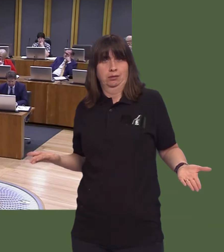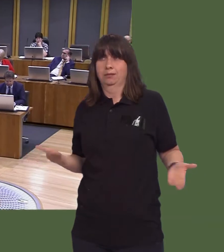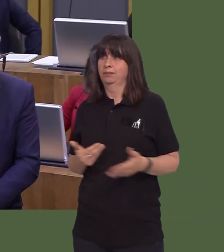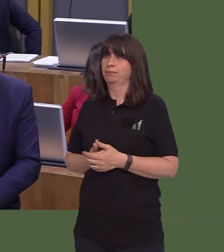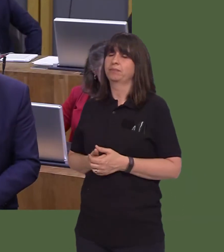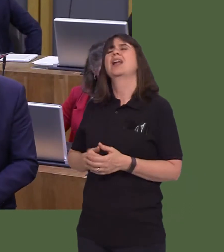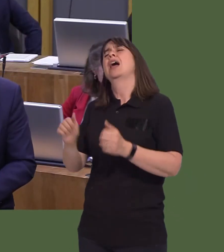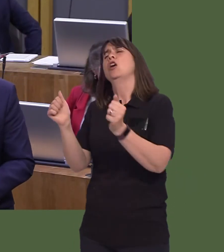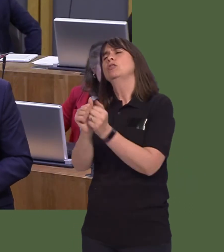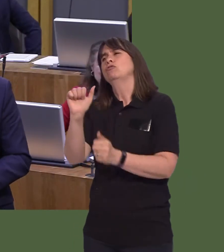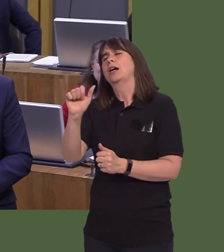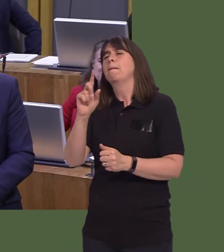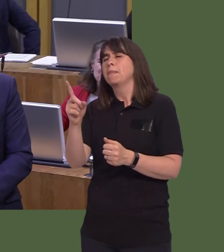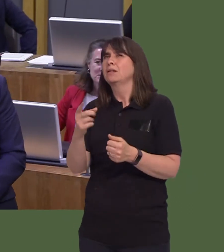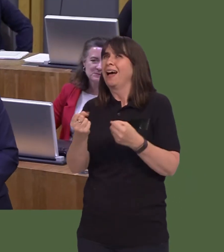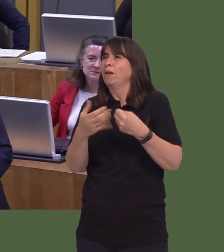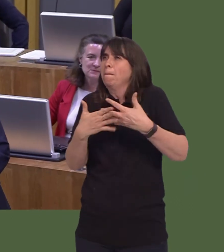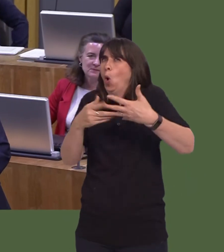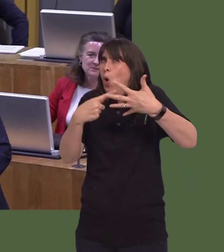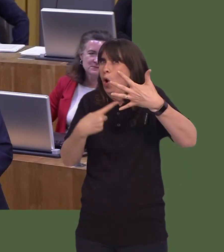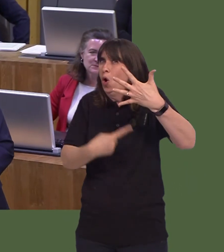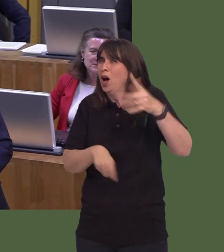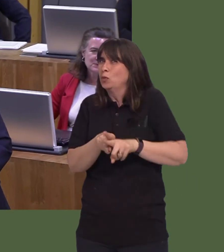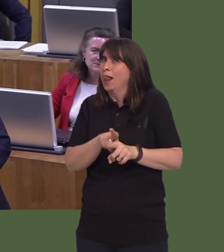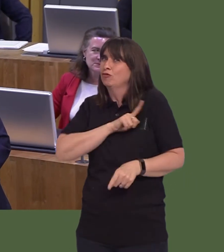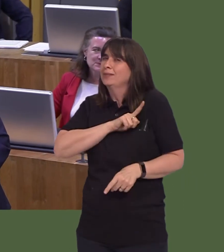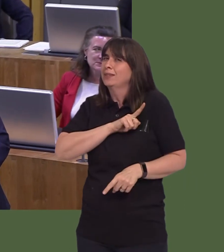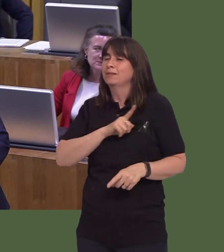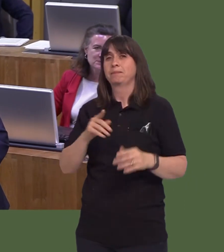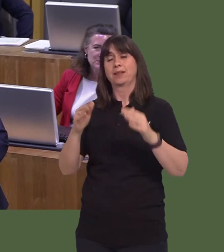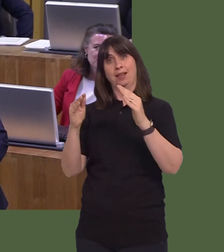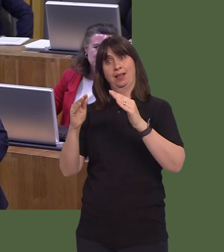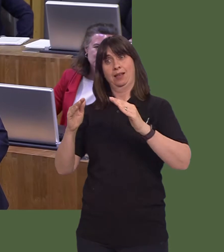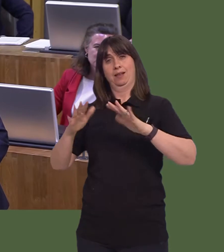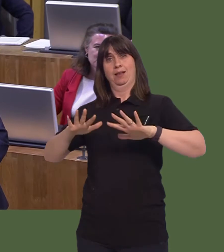The most difficult part of the housing market in the UK is that people have become used,